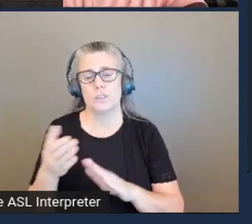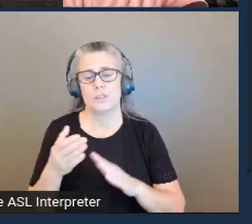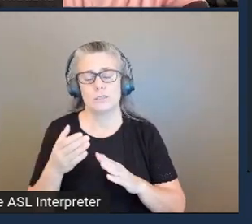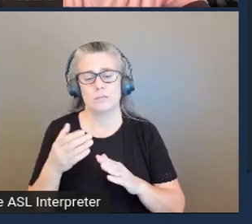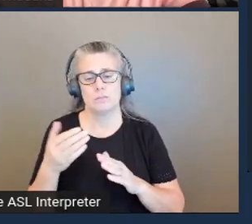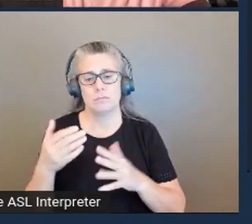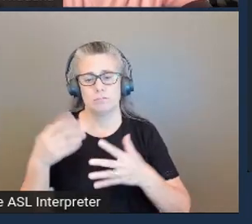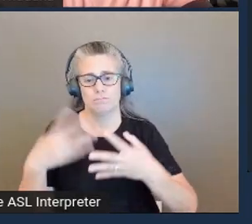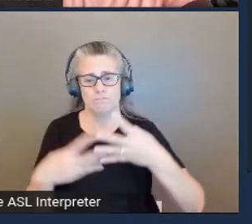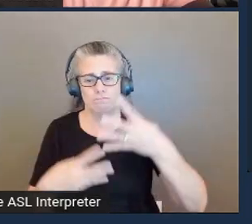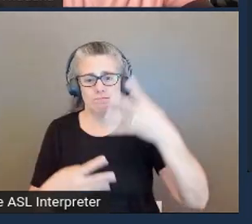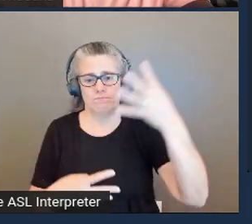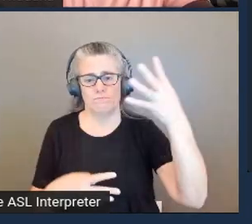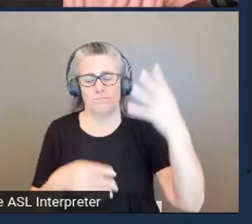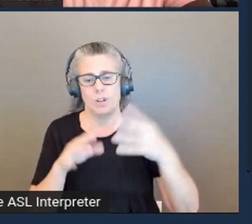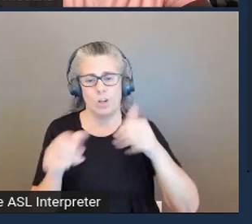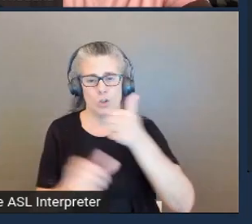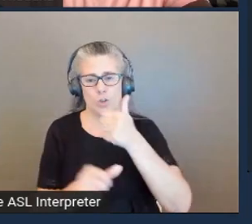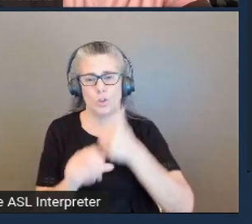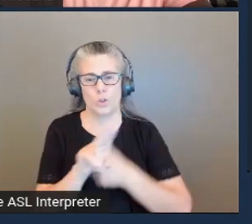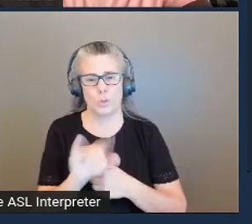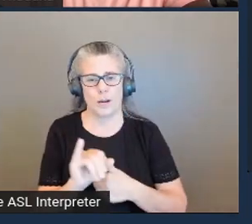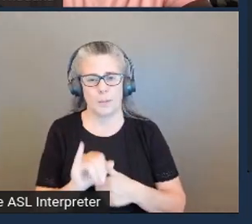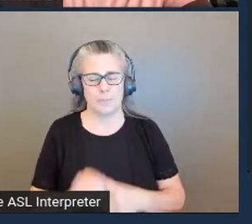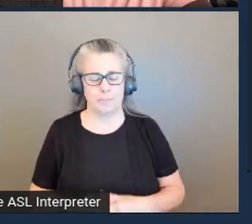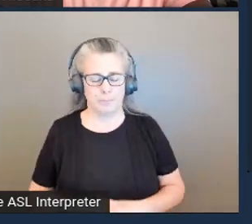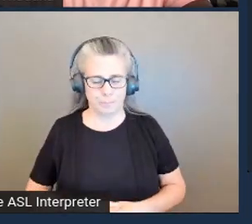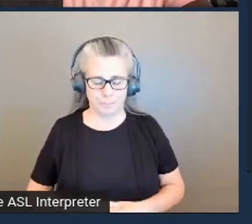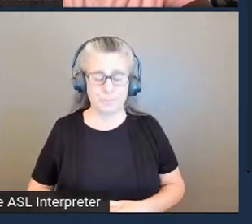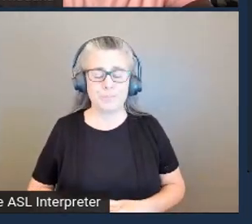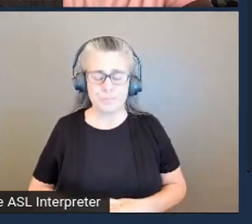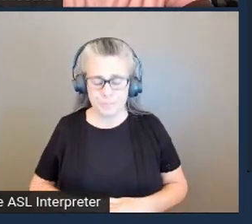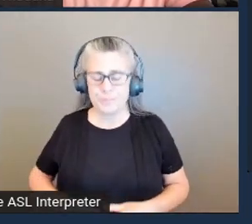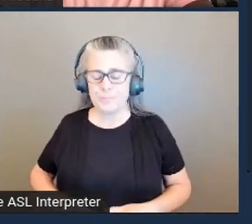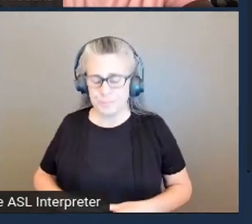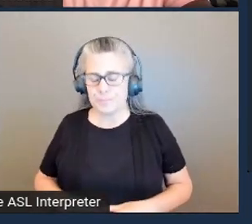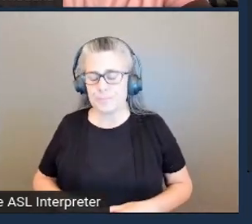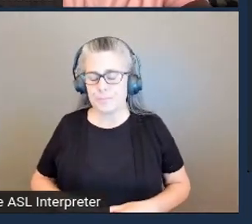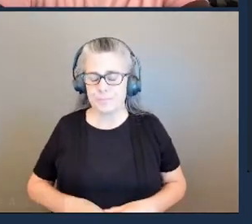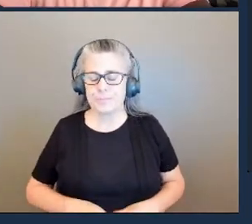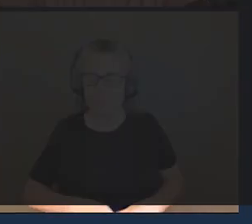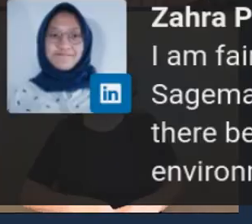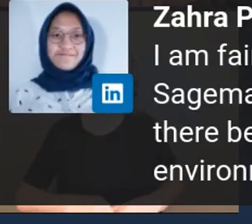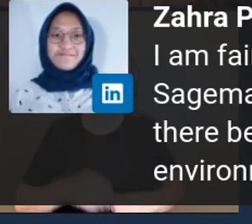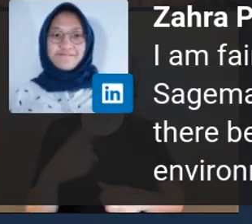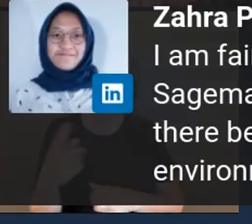it's outside of pipelines, but maybe we can address this, a question from Zahra.